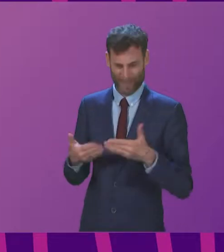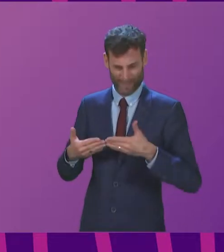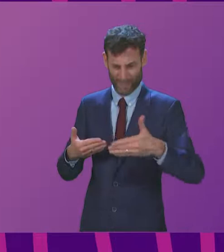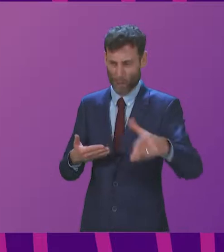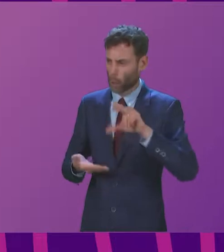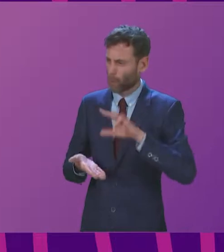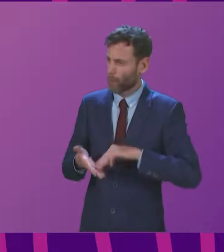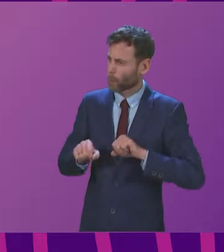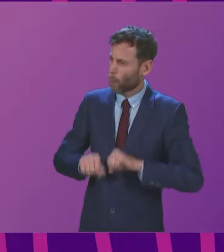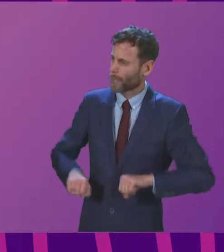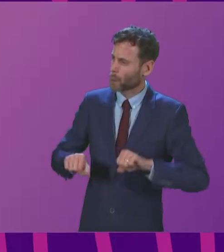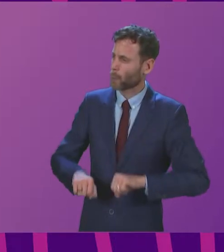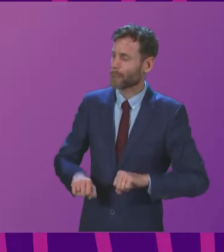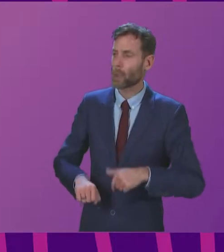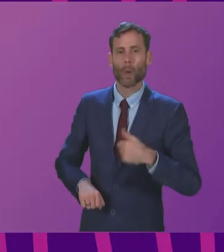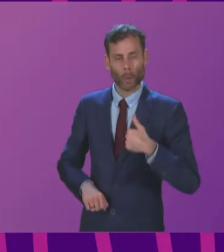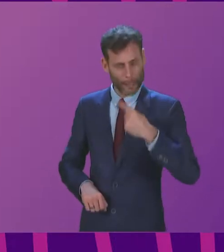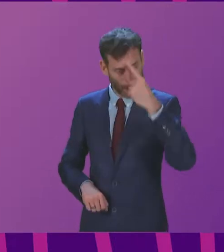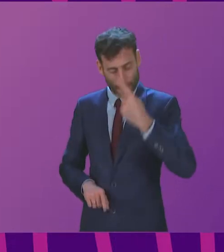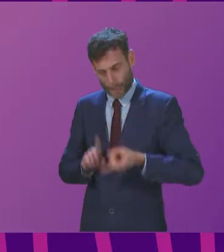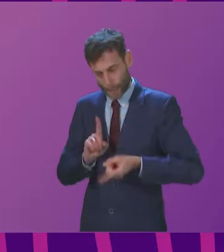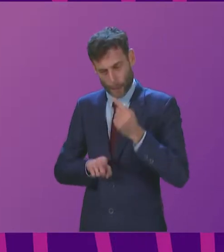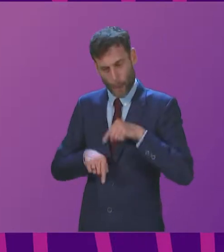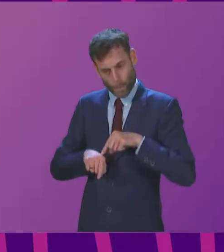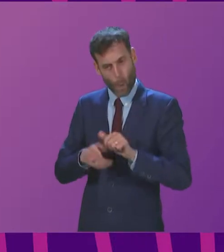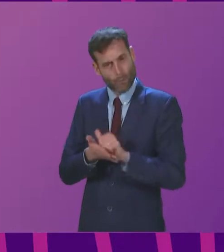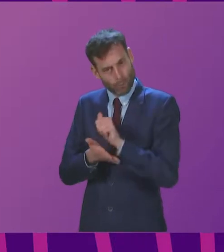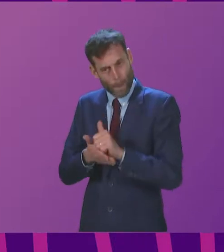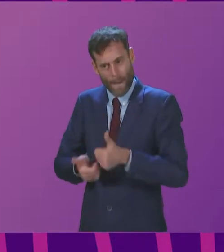We are doing such things properly and effectively. We are also